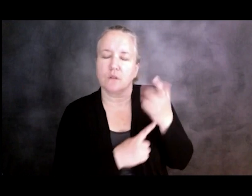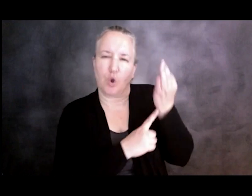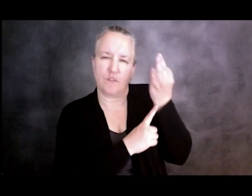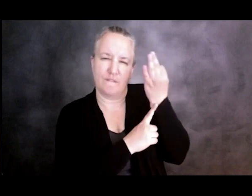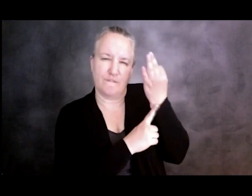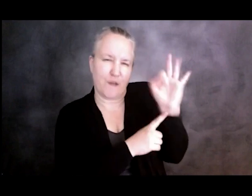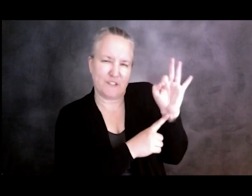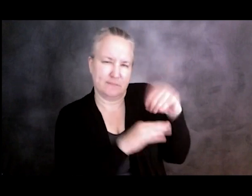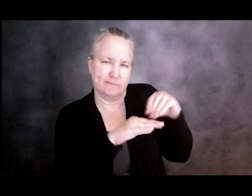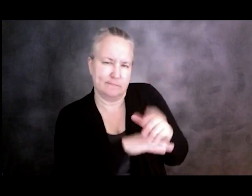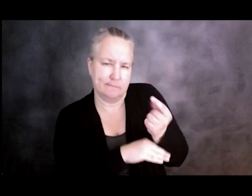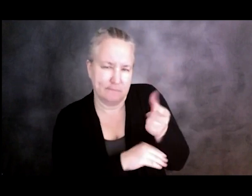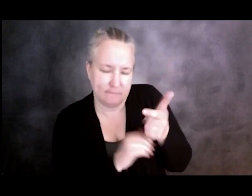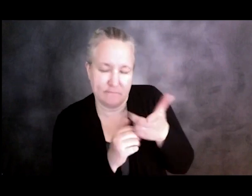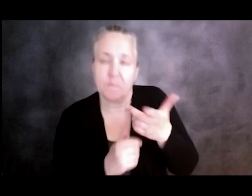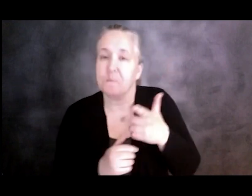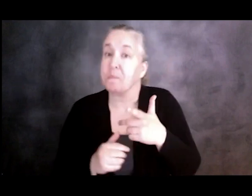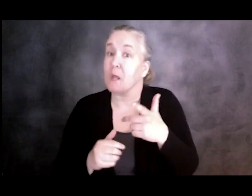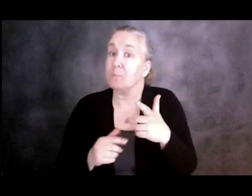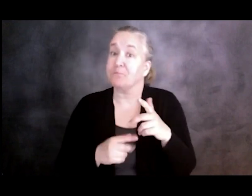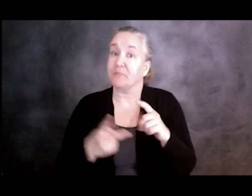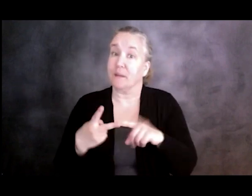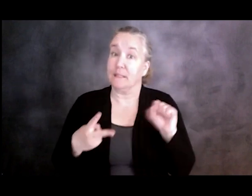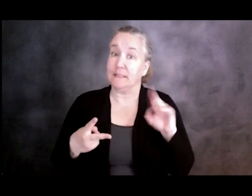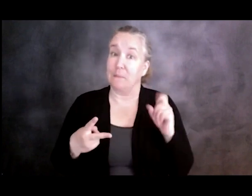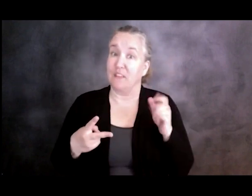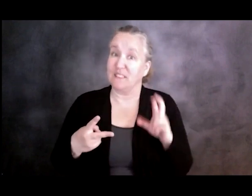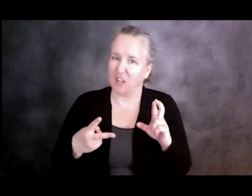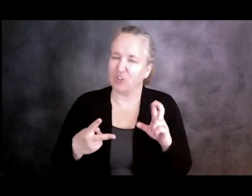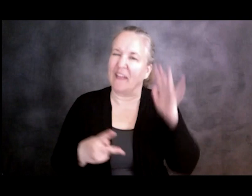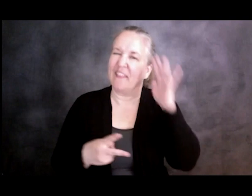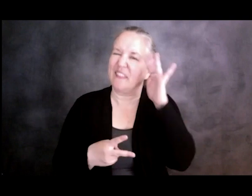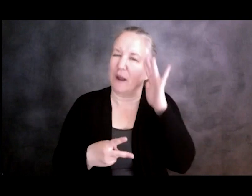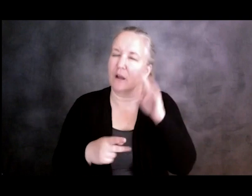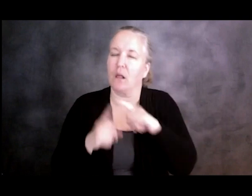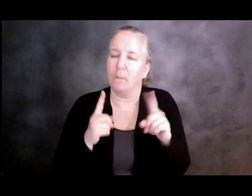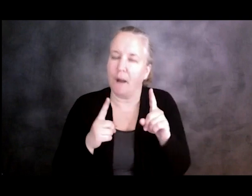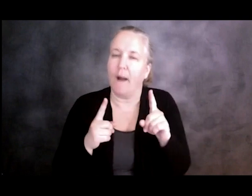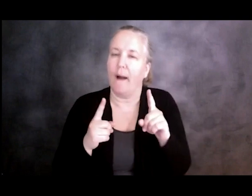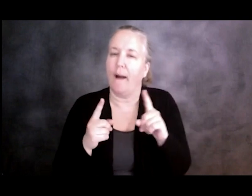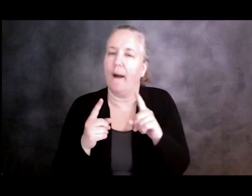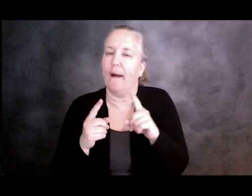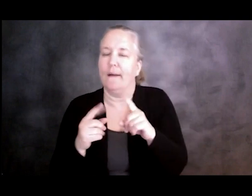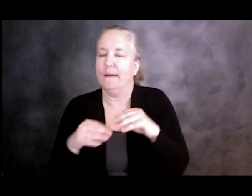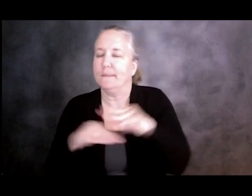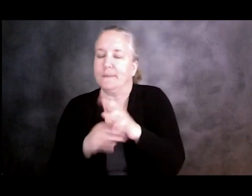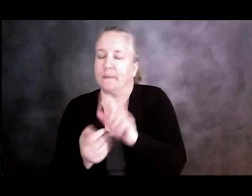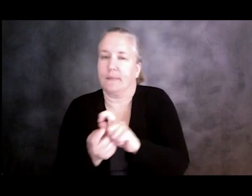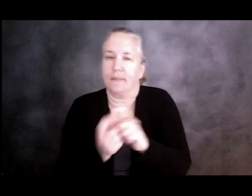Well, The Sympathizer, I think, is a very theoretical, novel but the theory is all mostly submerged into the way the book is constructed and the way that it talks